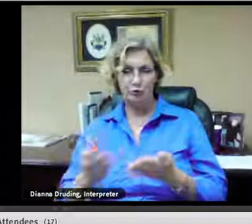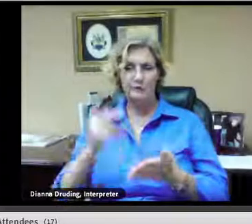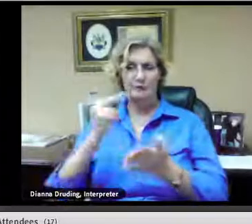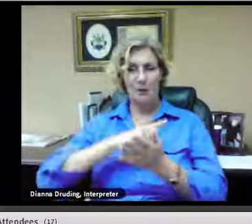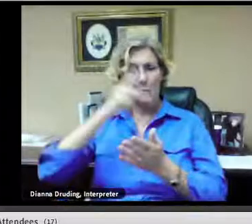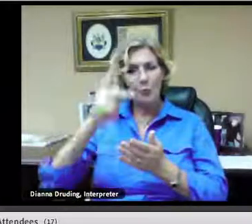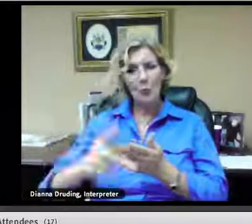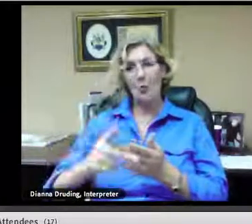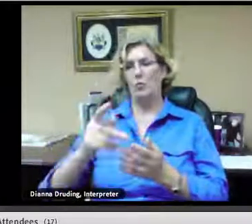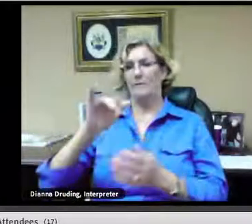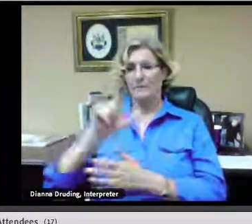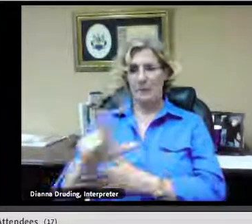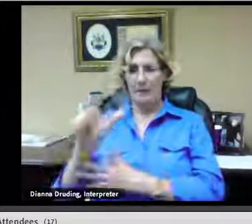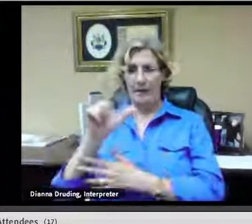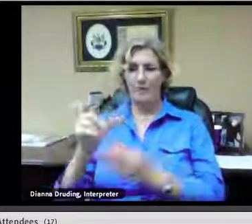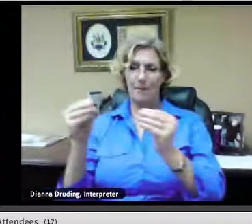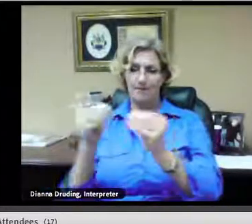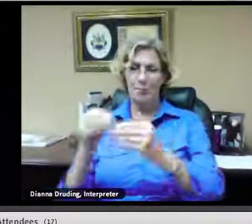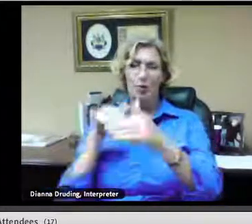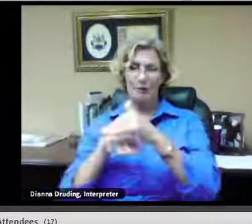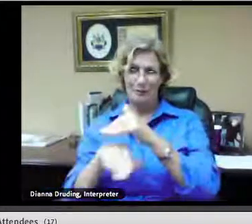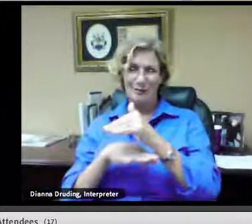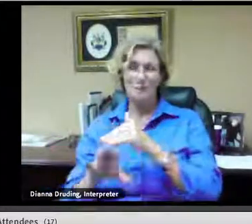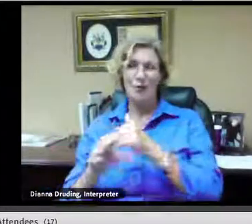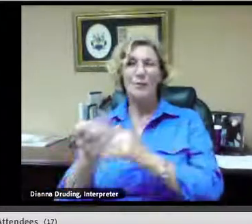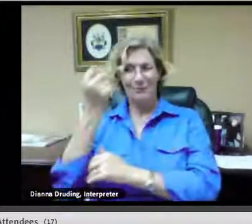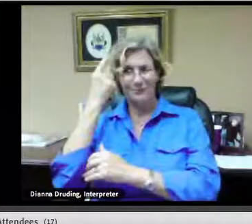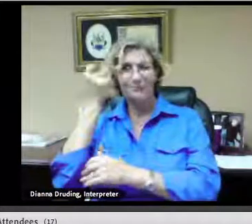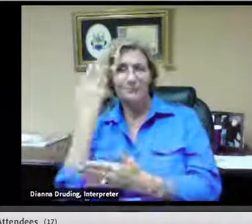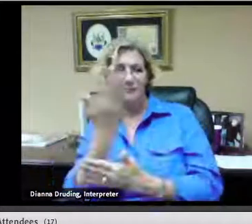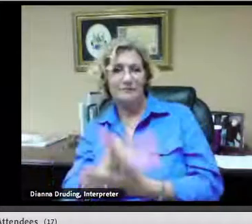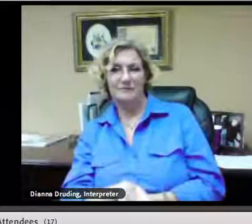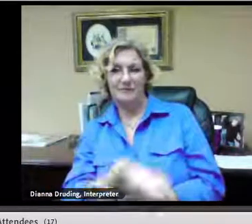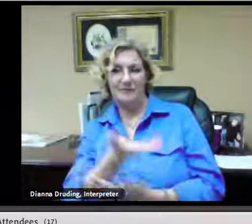I think that it's really my...